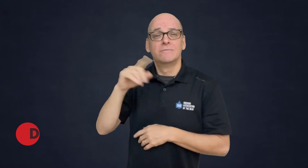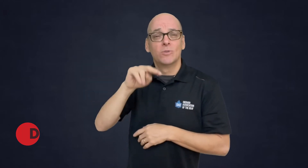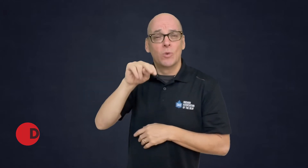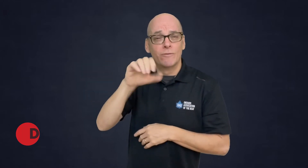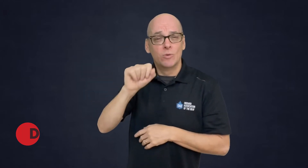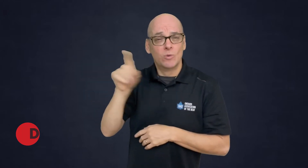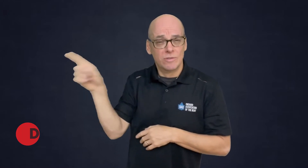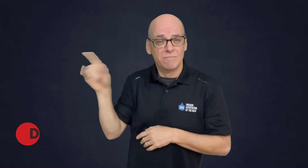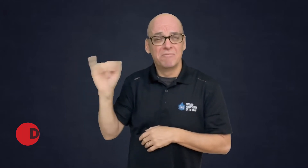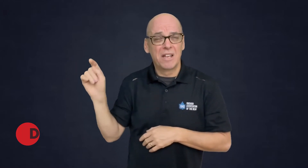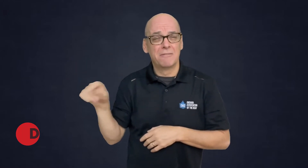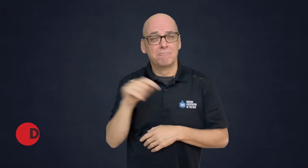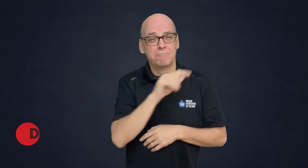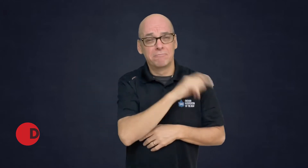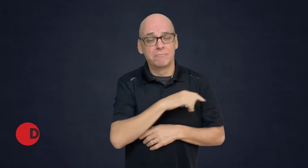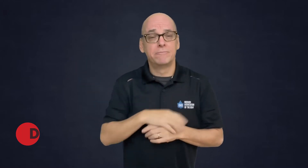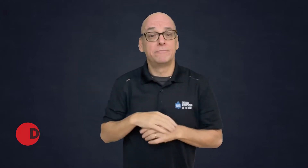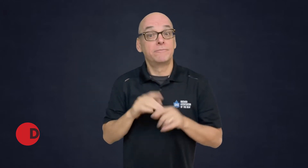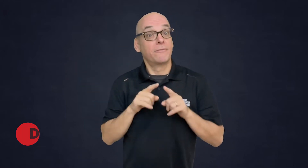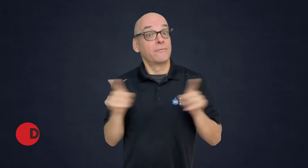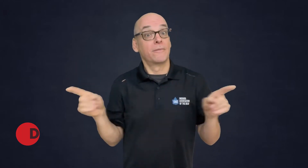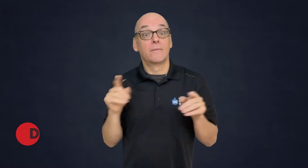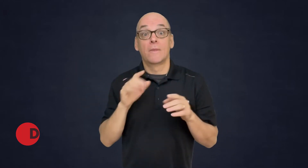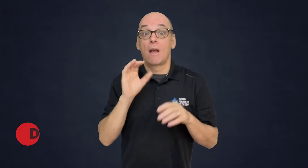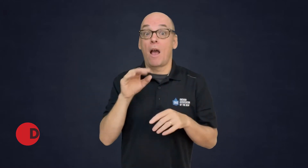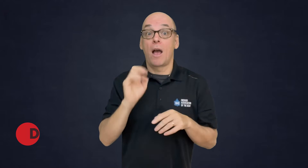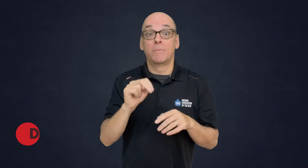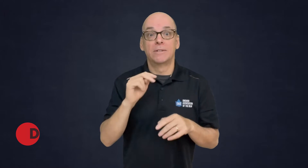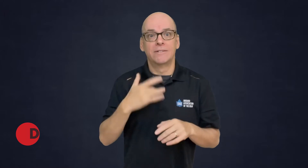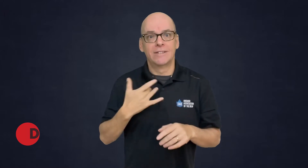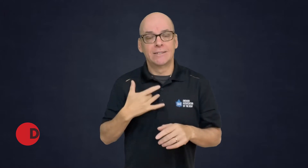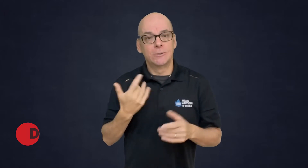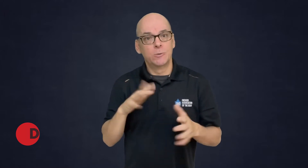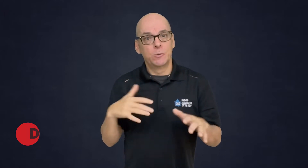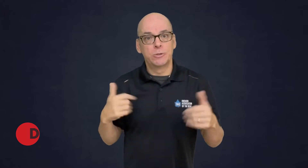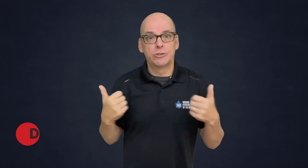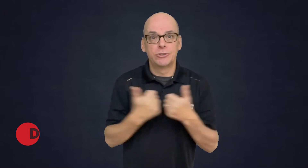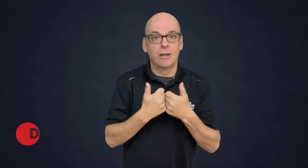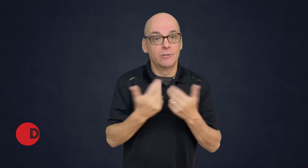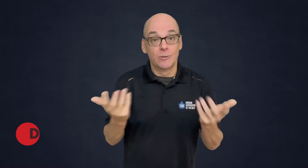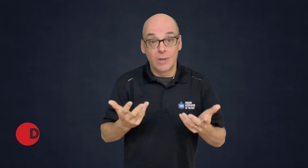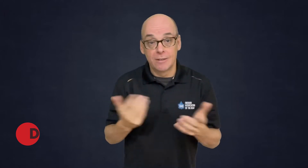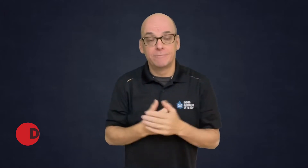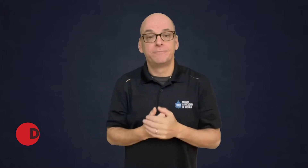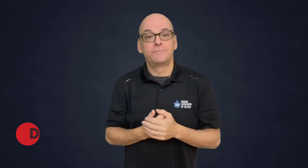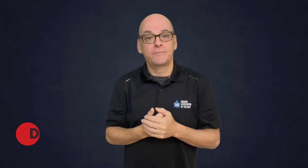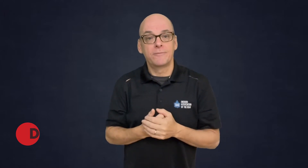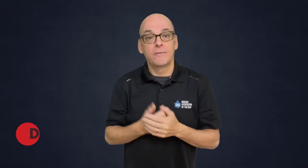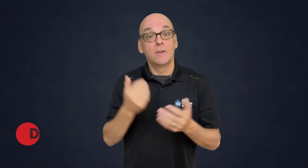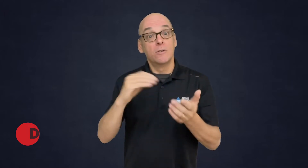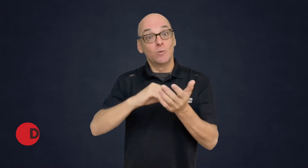Nova Scotia and the like are facing common challenges -